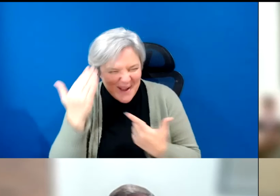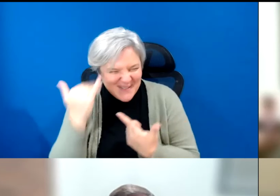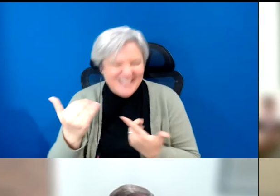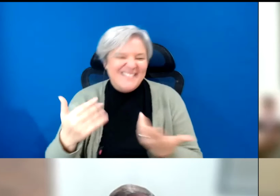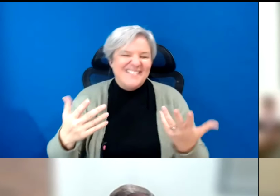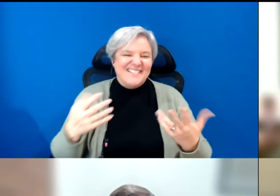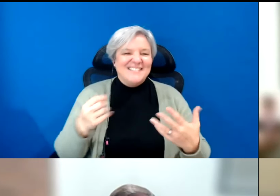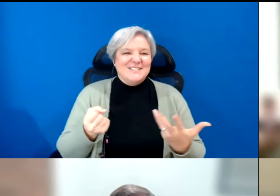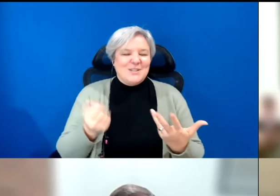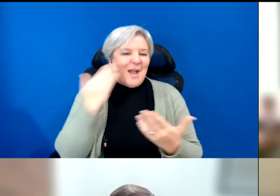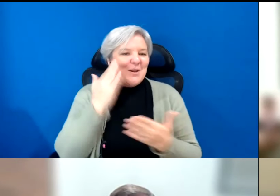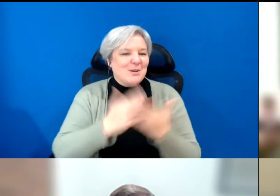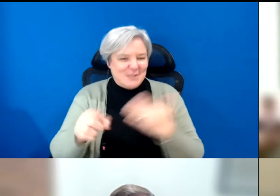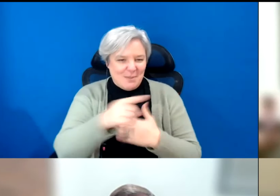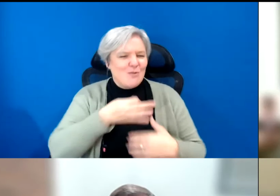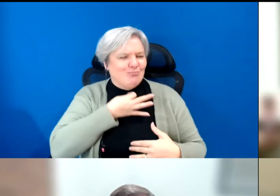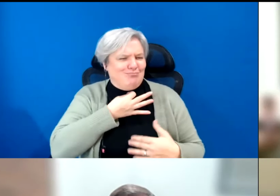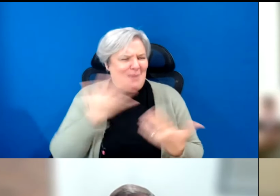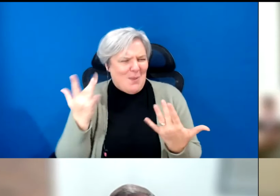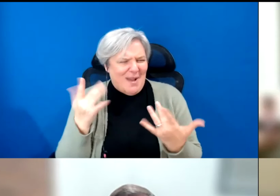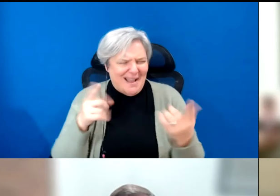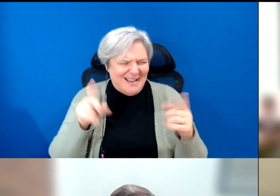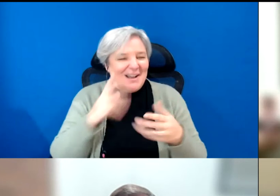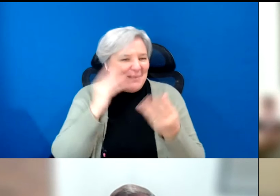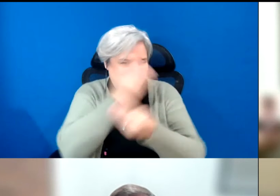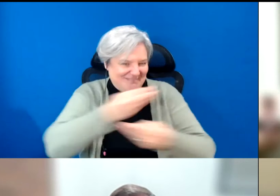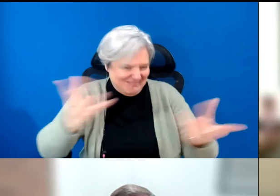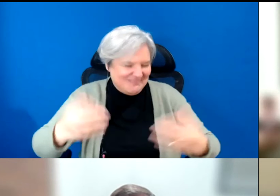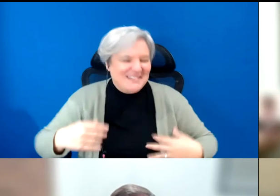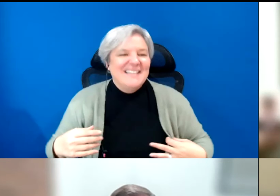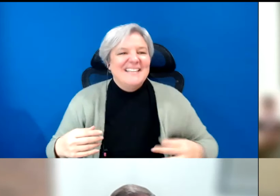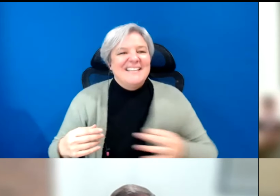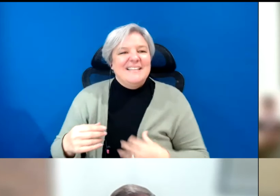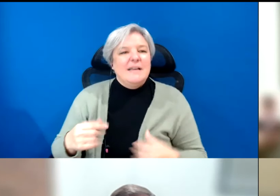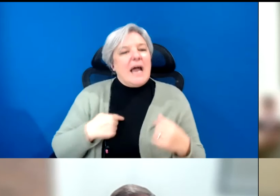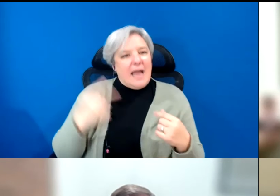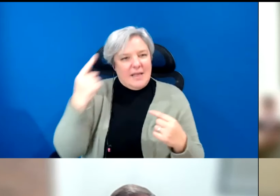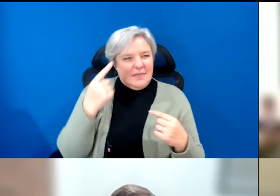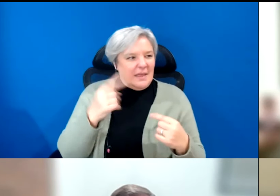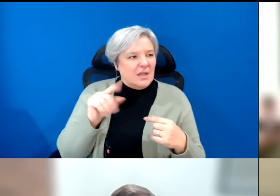So I hope it's okay that I shared that with you. I think I answered Travis's question